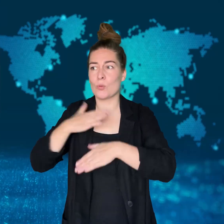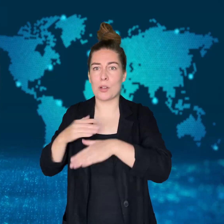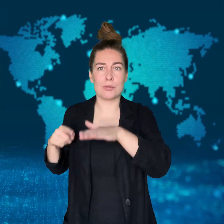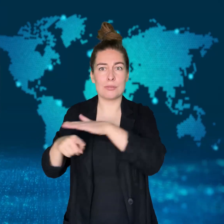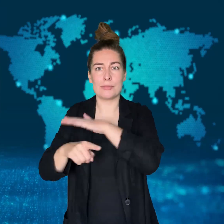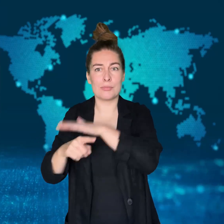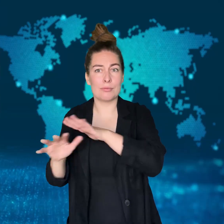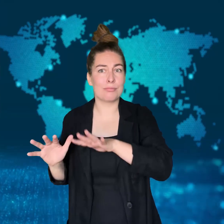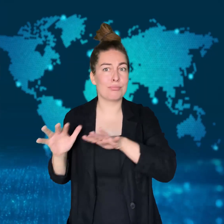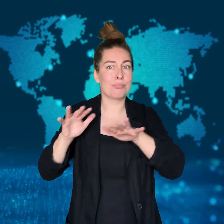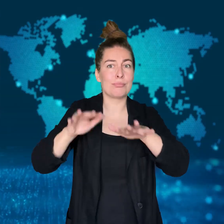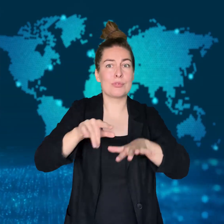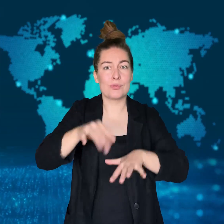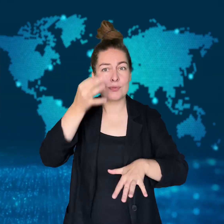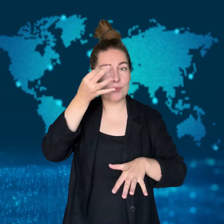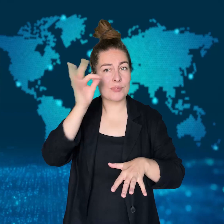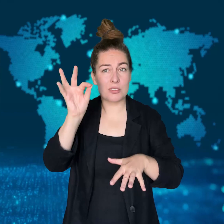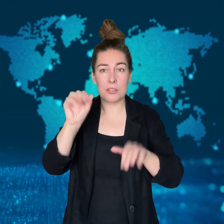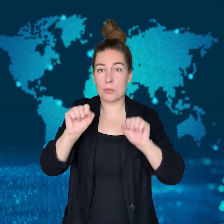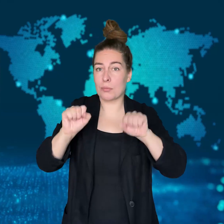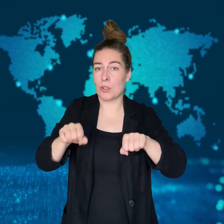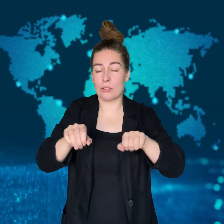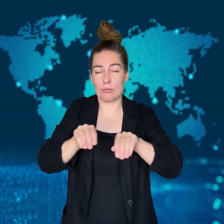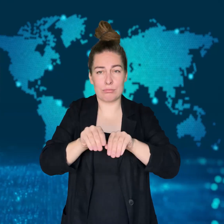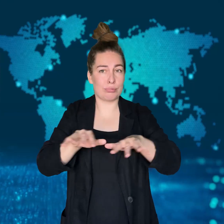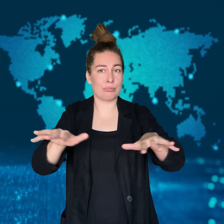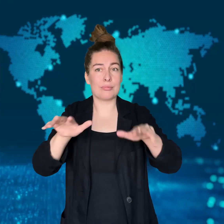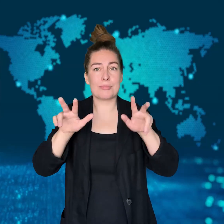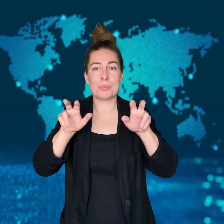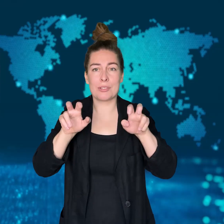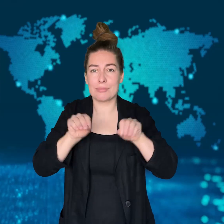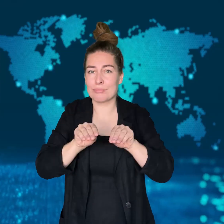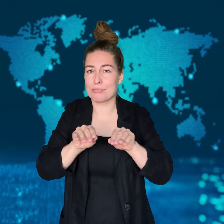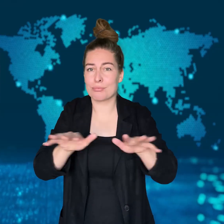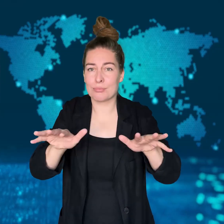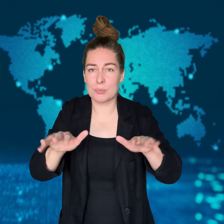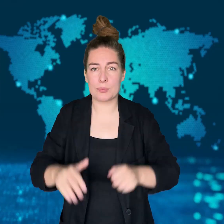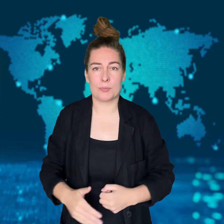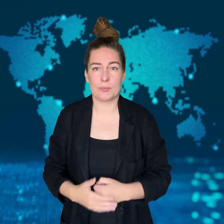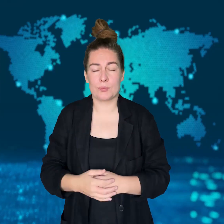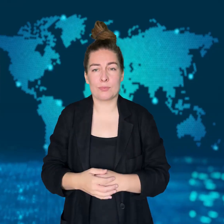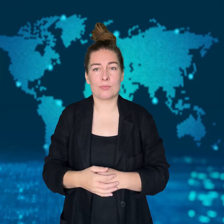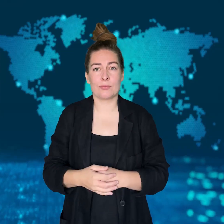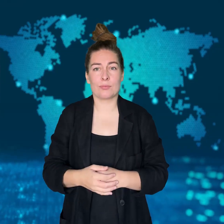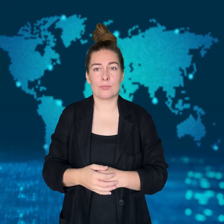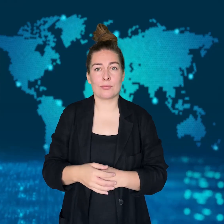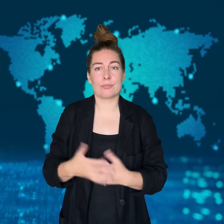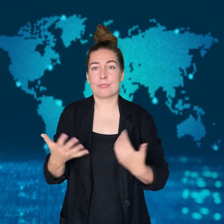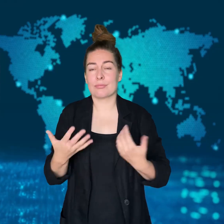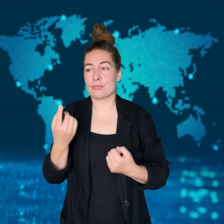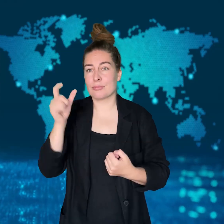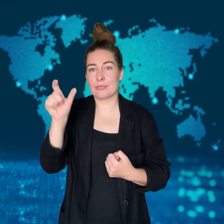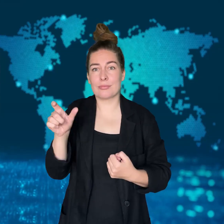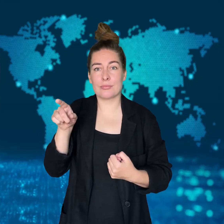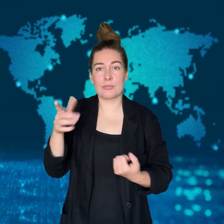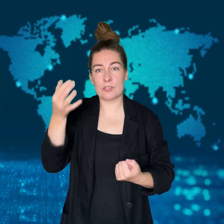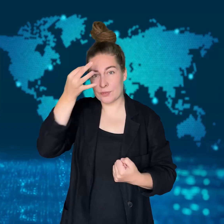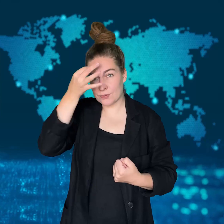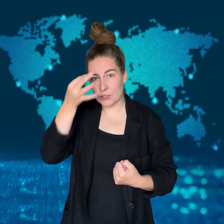Another lawmaker claims the source might be the surge of migrants into the country.